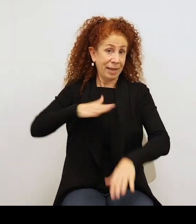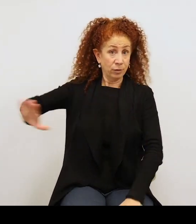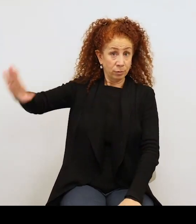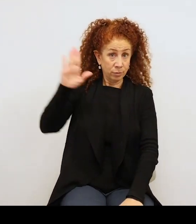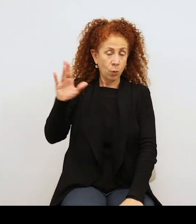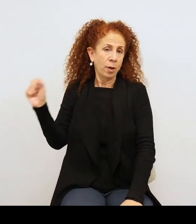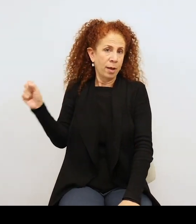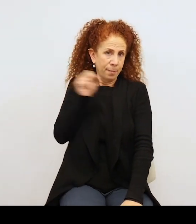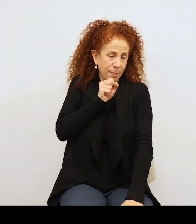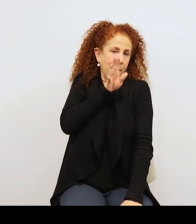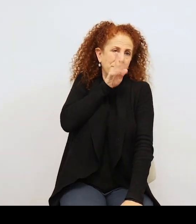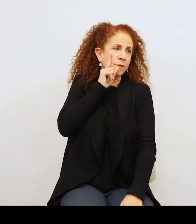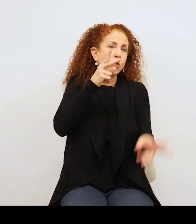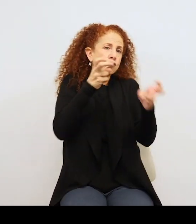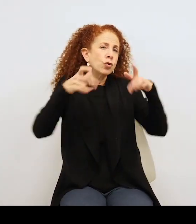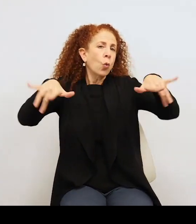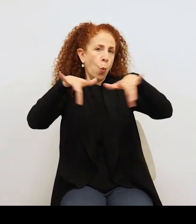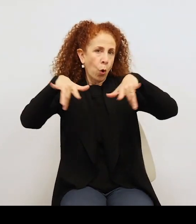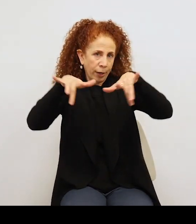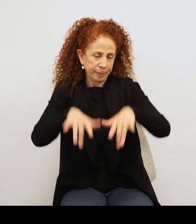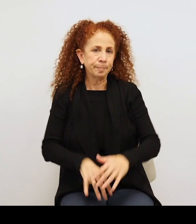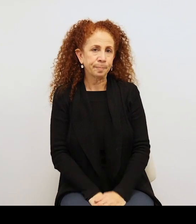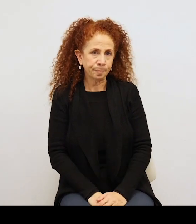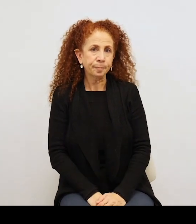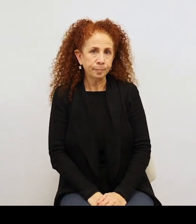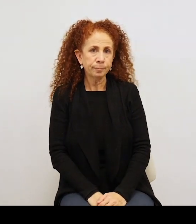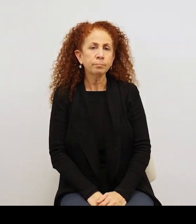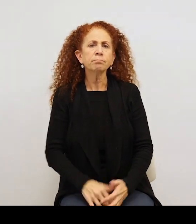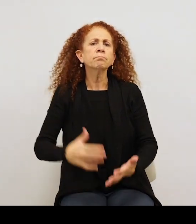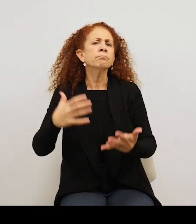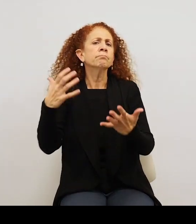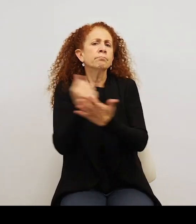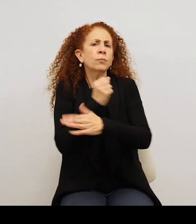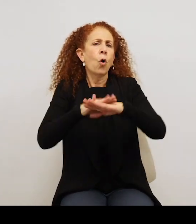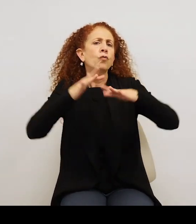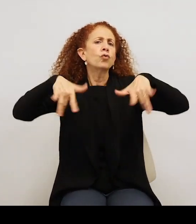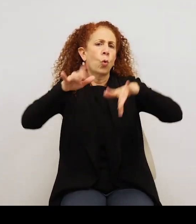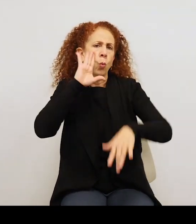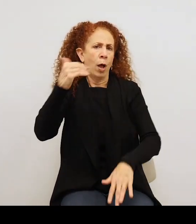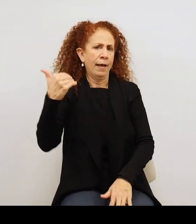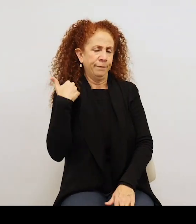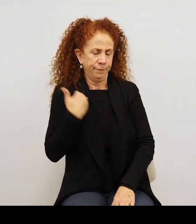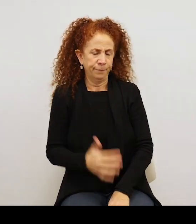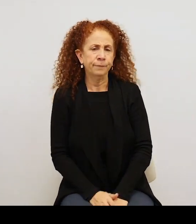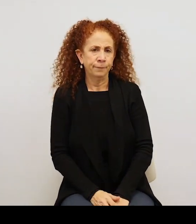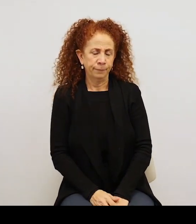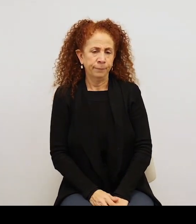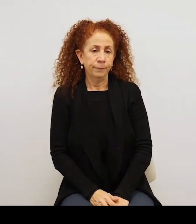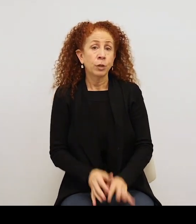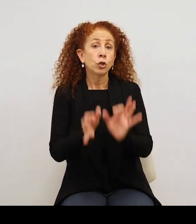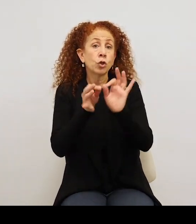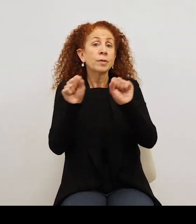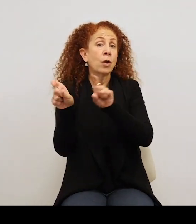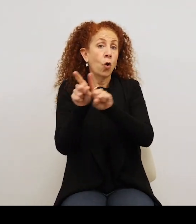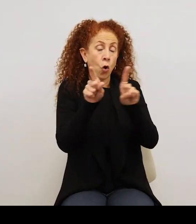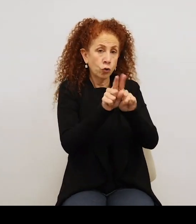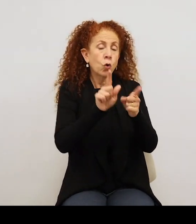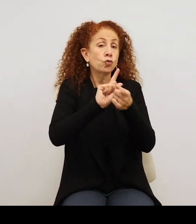bring a microphone to you. And that way, it will come out on the recording. Our interpreters can also translate any questions